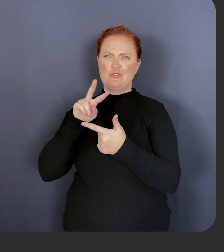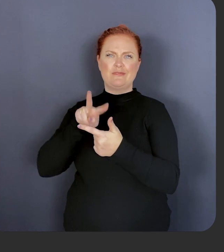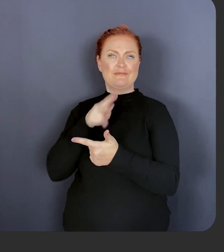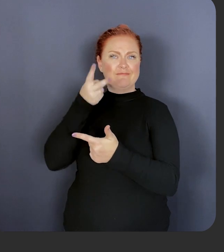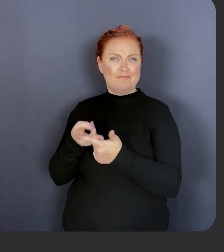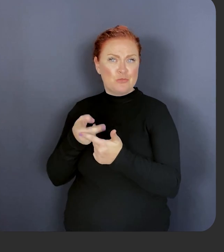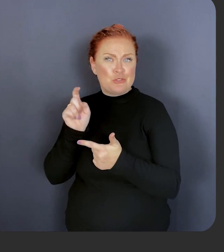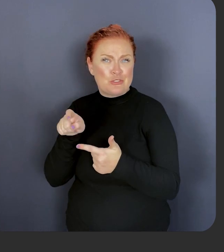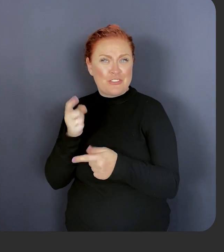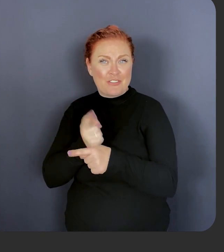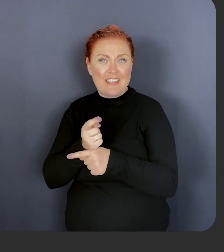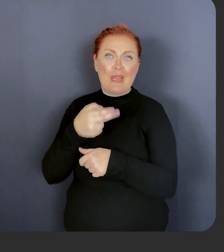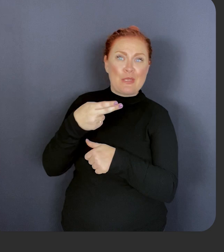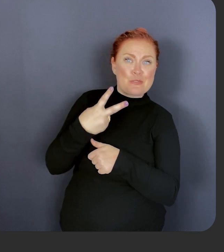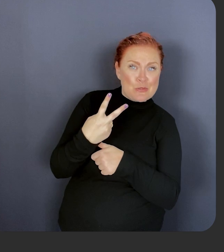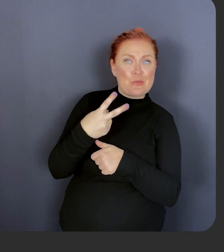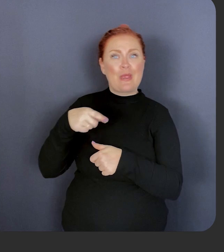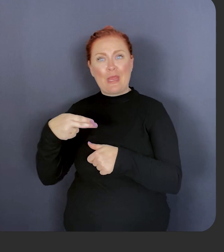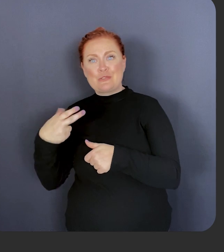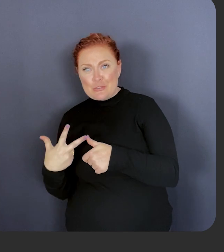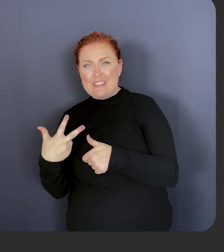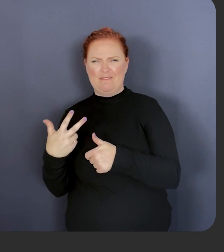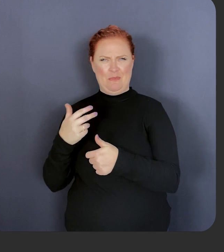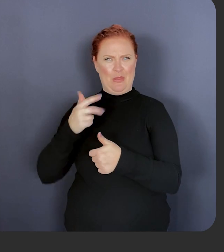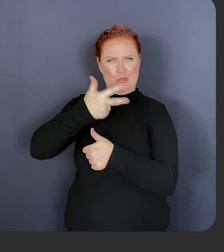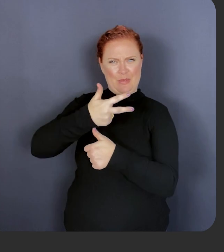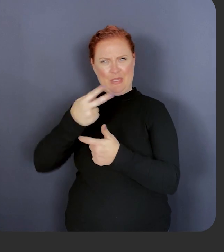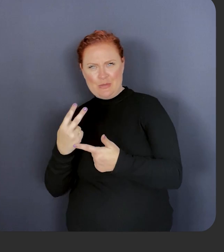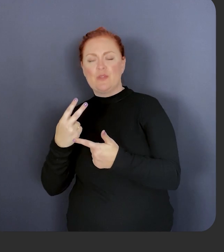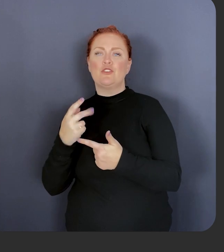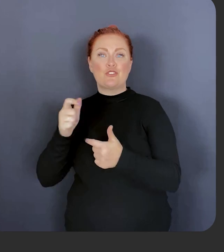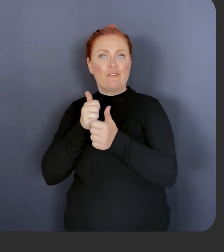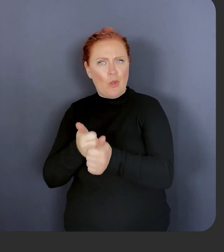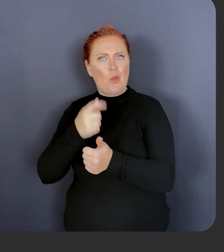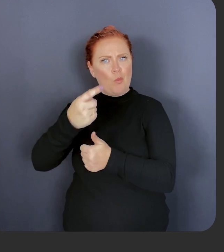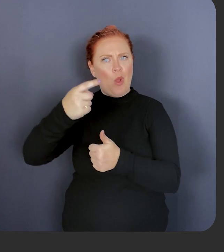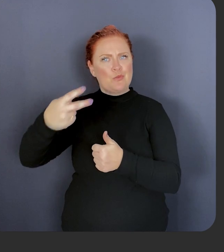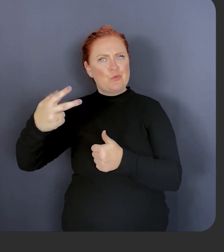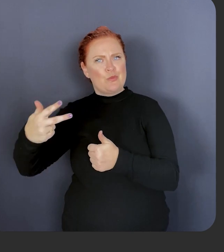to be higher than an h3. This should go 1, 2, 3, 4, 5, 6.